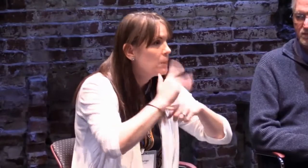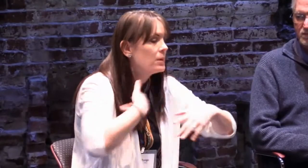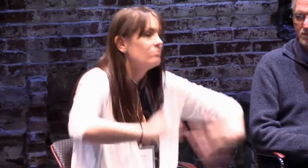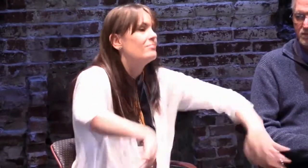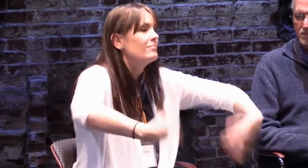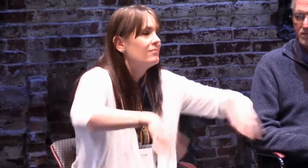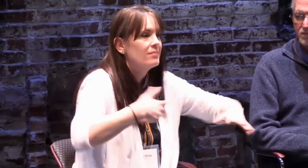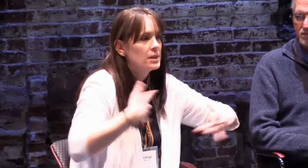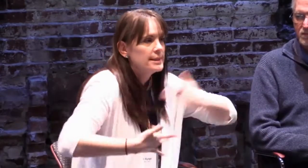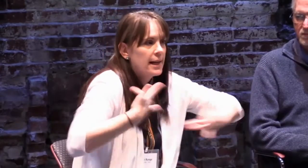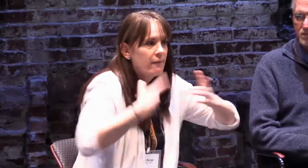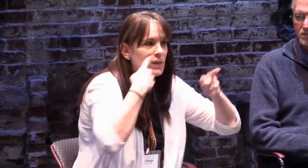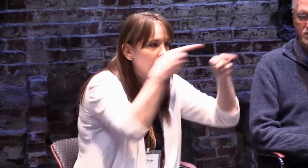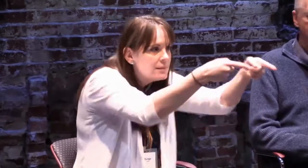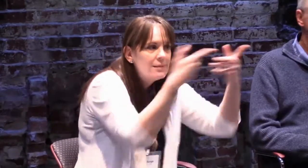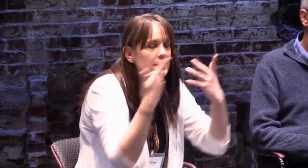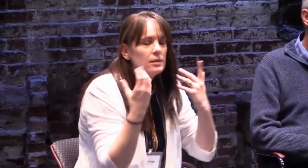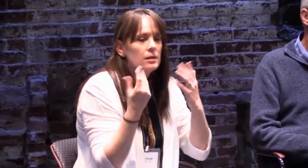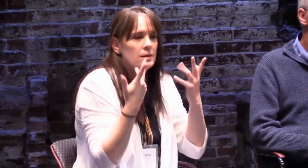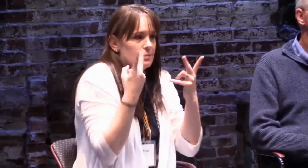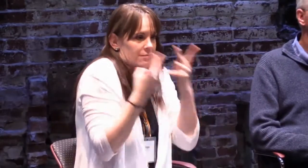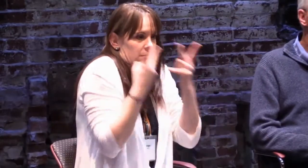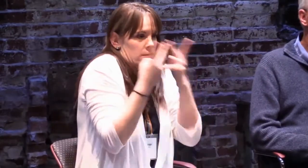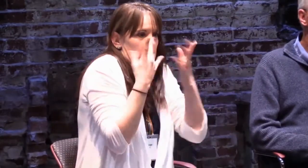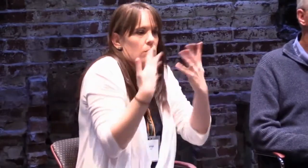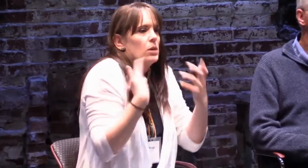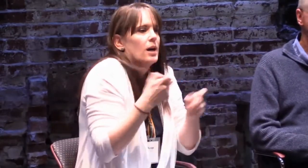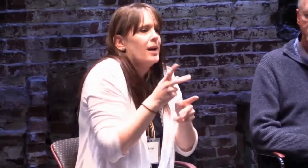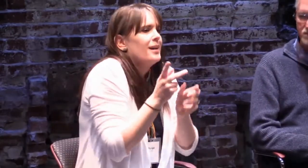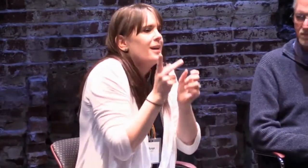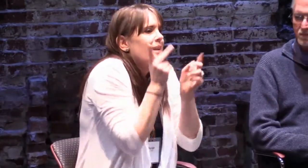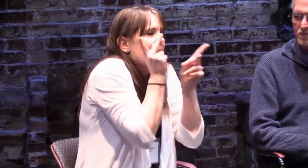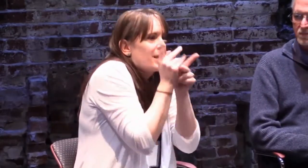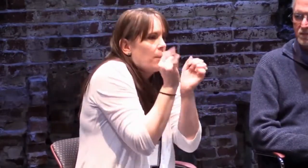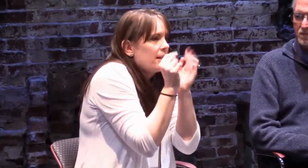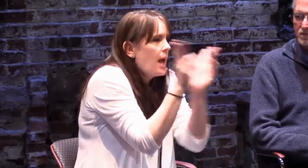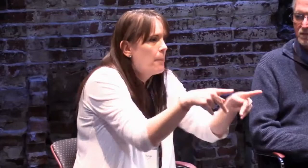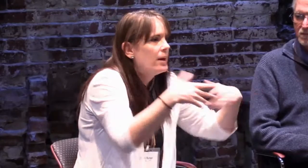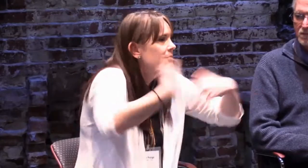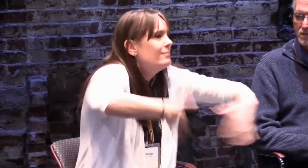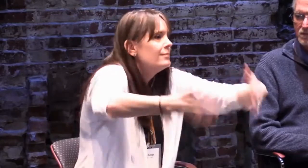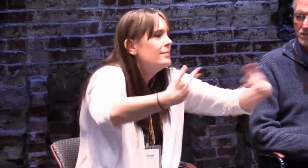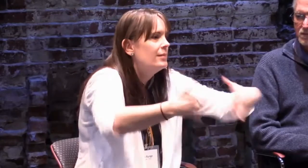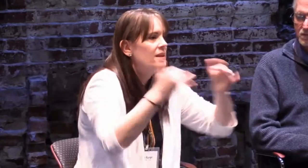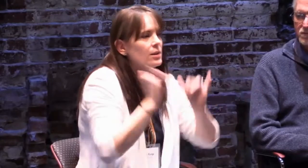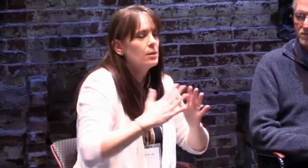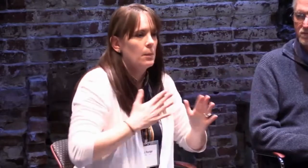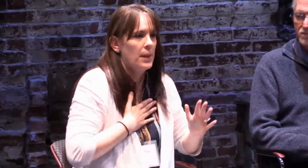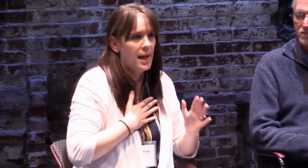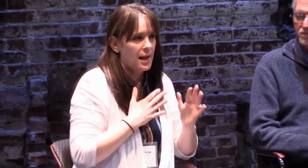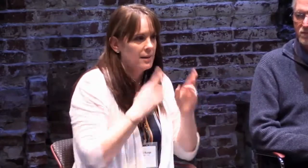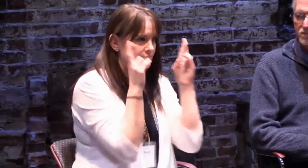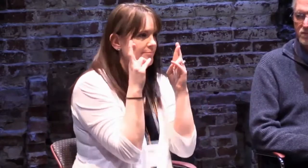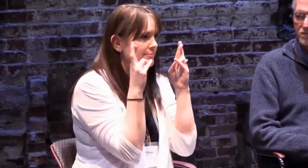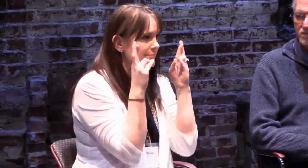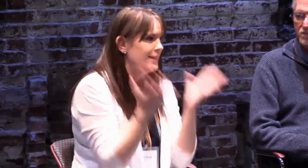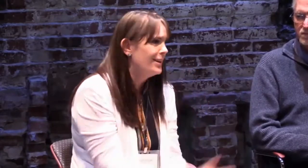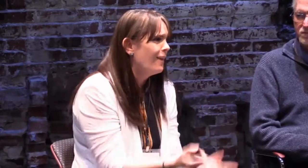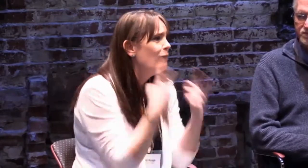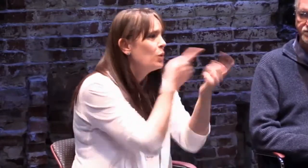although I was still busy taking care of my family. Somebody had to figure it out.